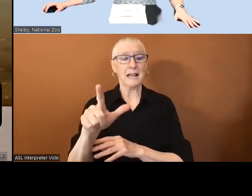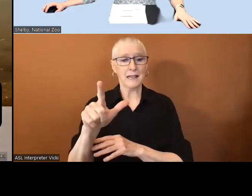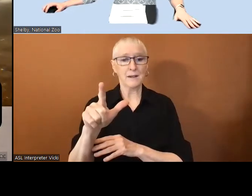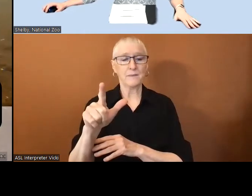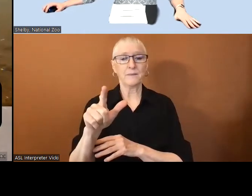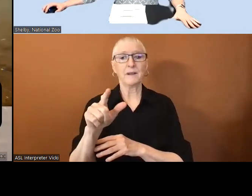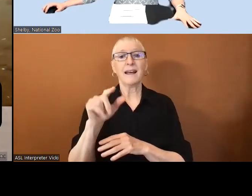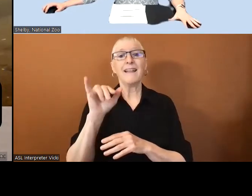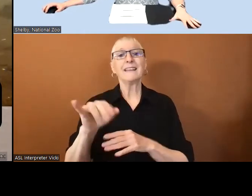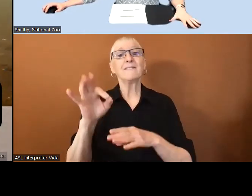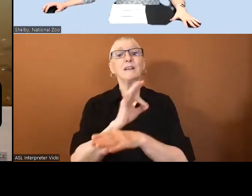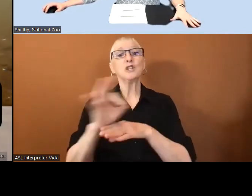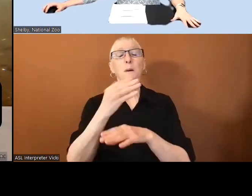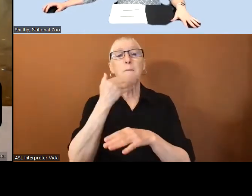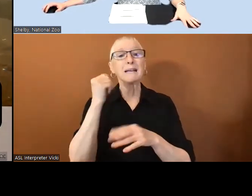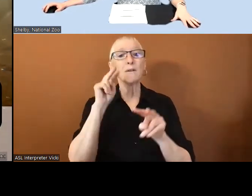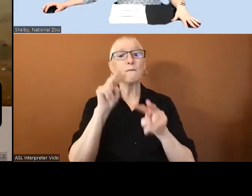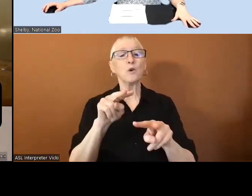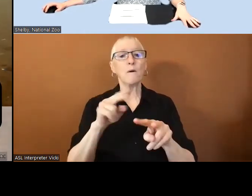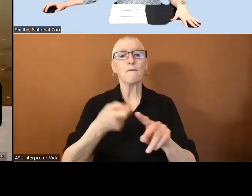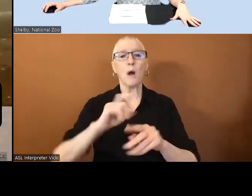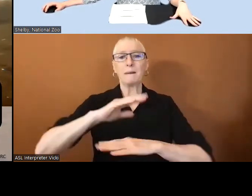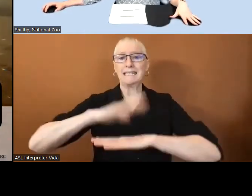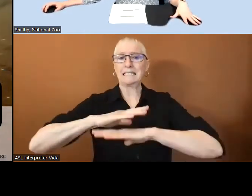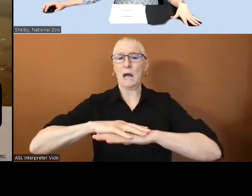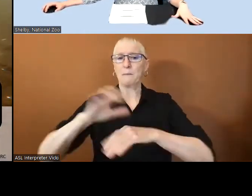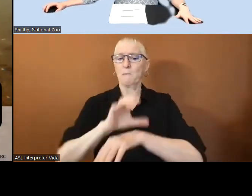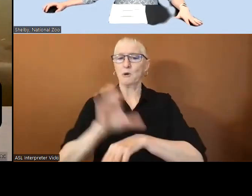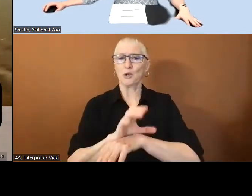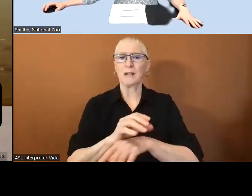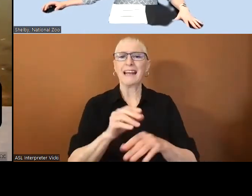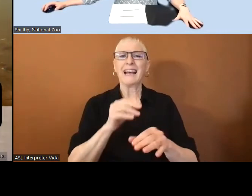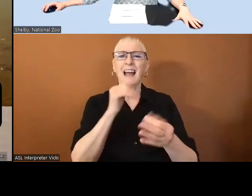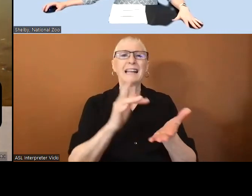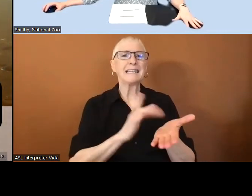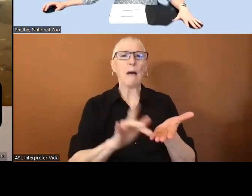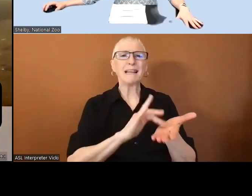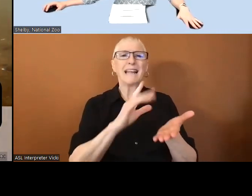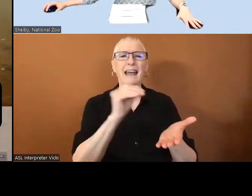This feature is best viewed from a desktop computer instead of a tablet or phone. If you're having